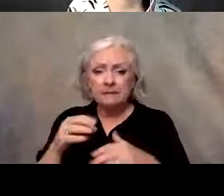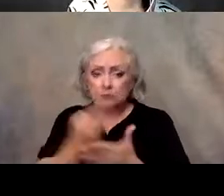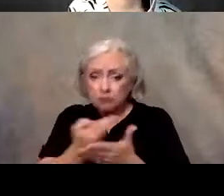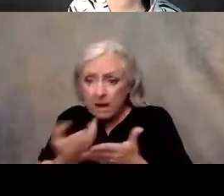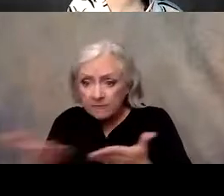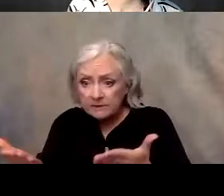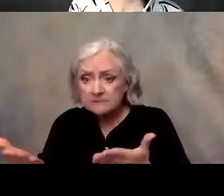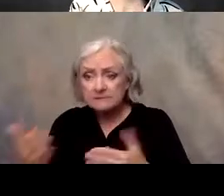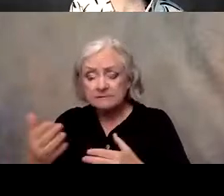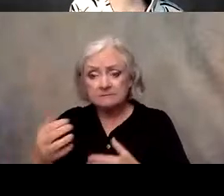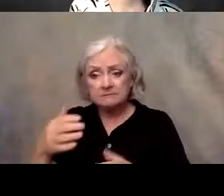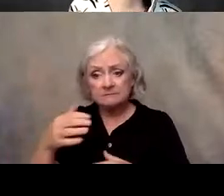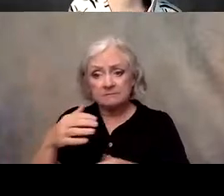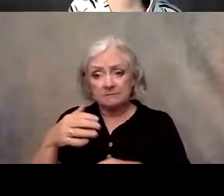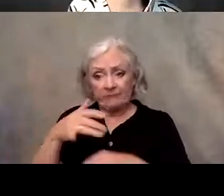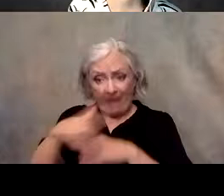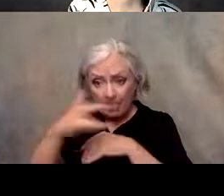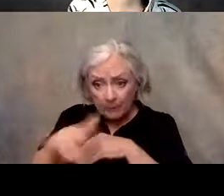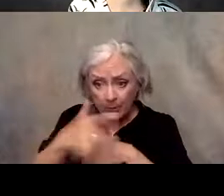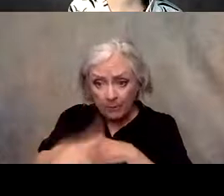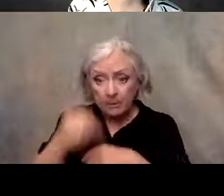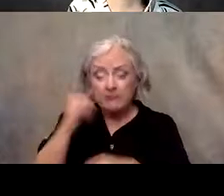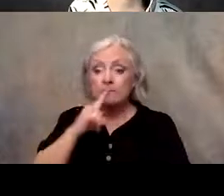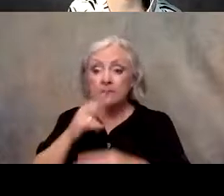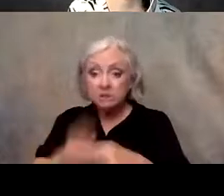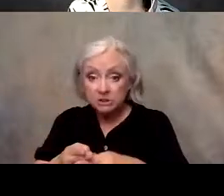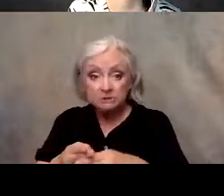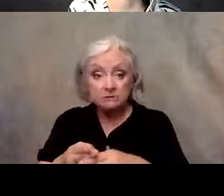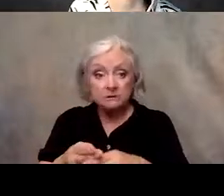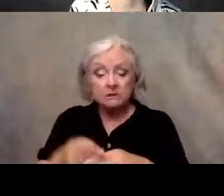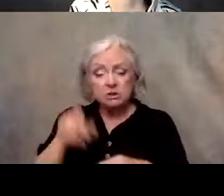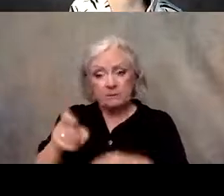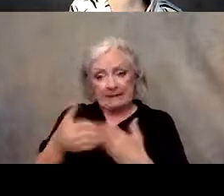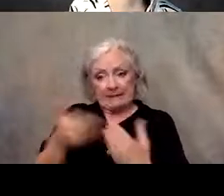so if there are references easily available and resources are provided,